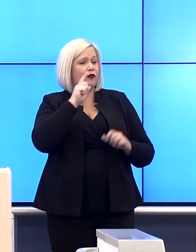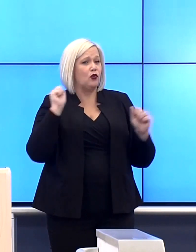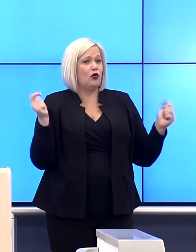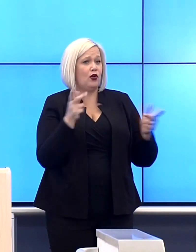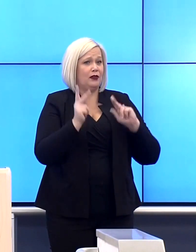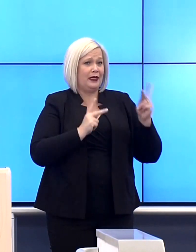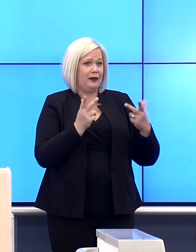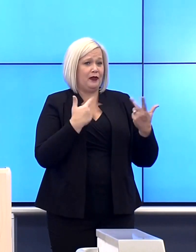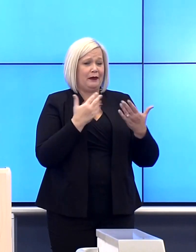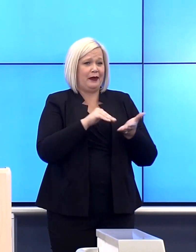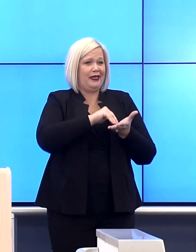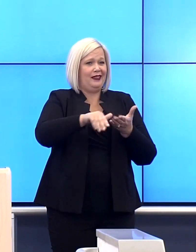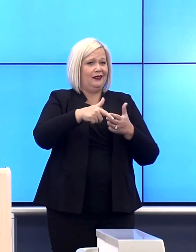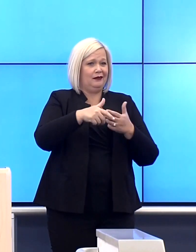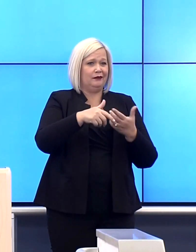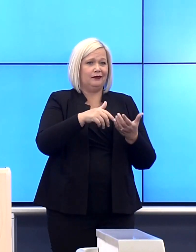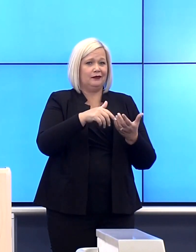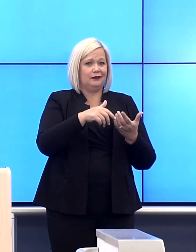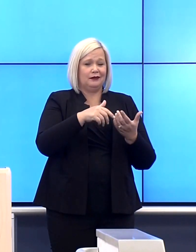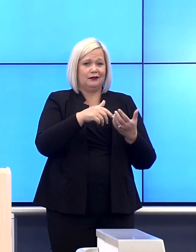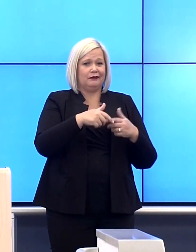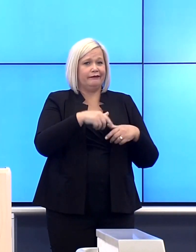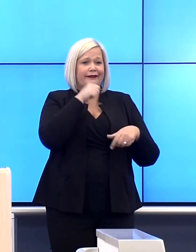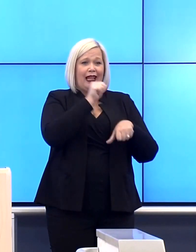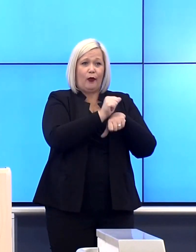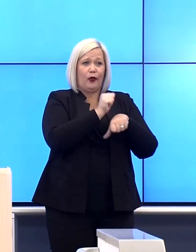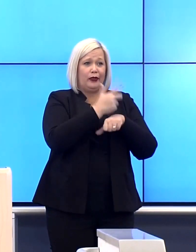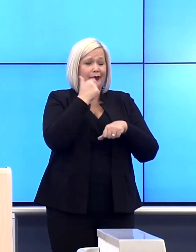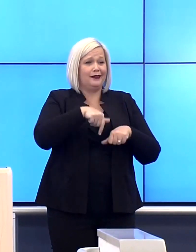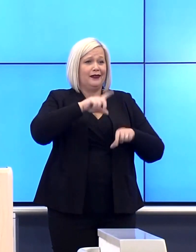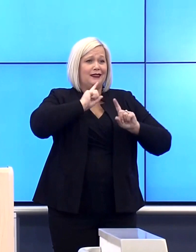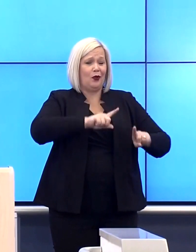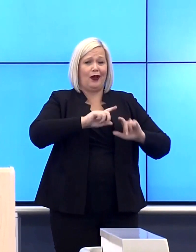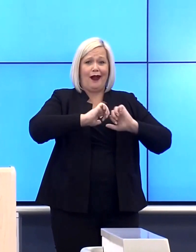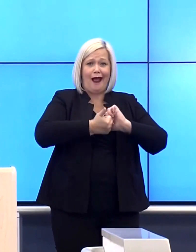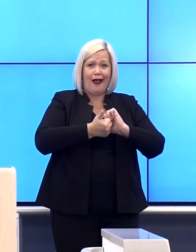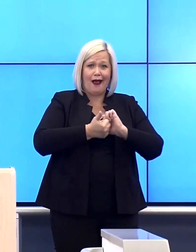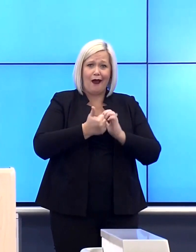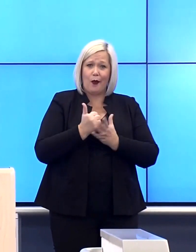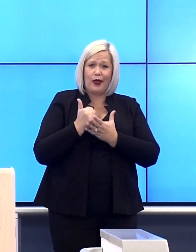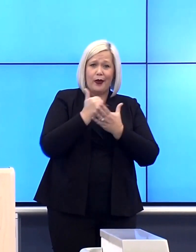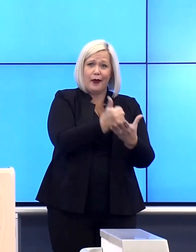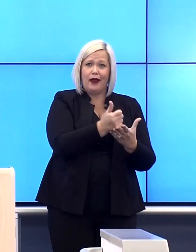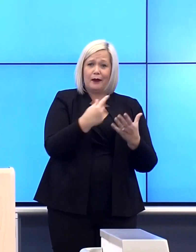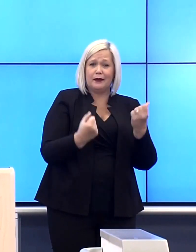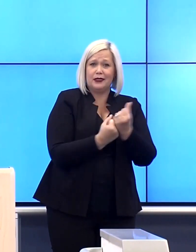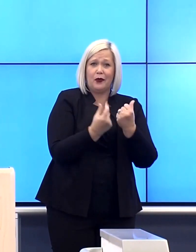YES, GOVERNOR. MY QUESTION IS FOR ALL THE MY QUESTION IS FOR ALL THE PEOPLE THAT MAYBE FURLOUGHED BY PEOPLE THAT MAYBE FURLOUGHED BY THIS ORDER. THIS ORDER. WHAT ARE YOU GOING TO DO TO TRY